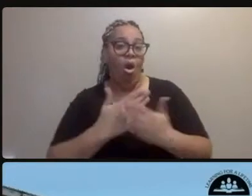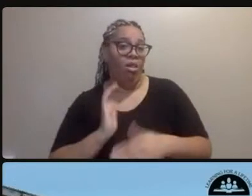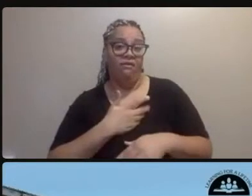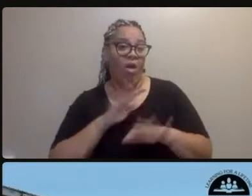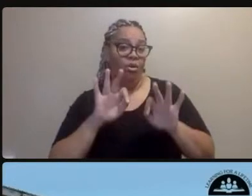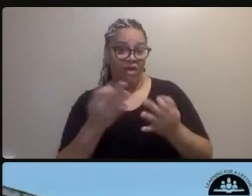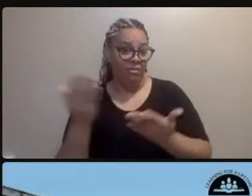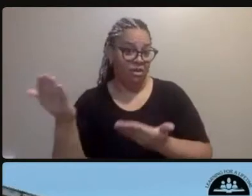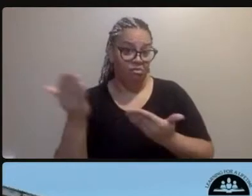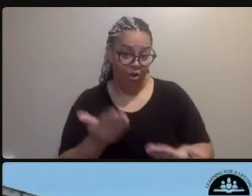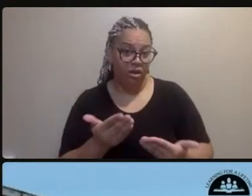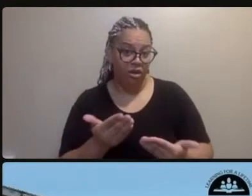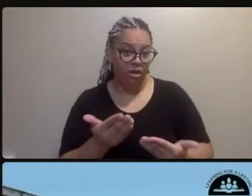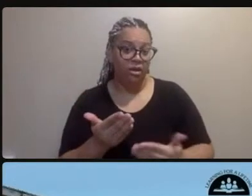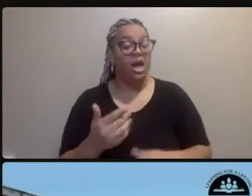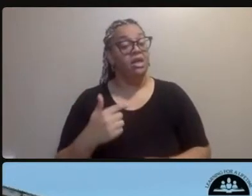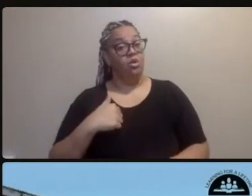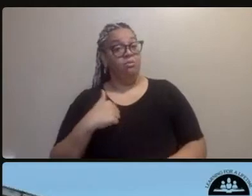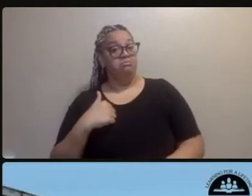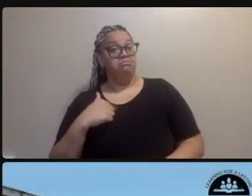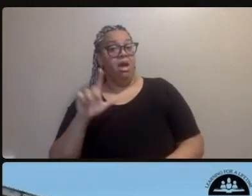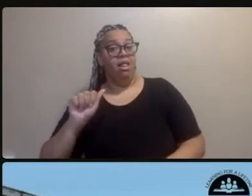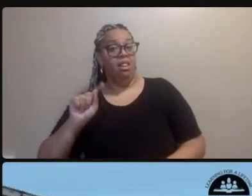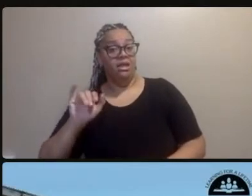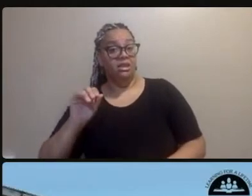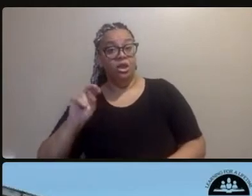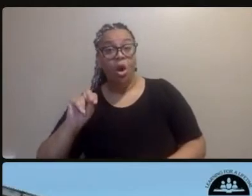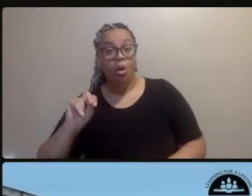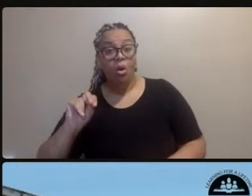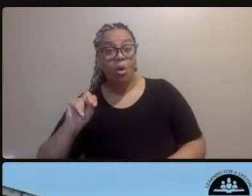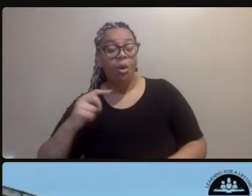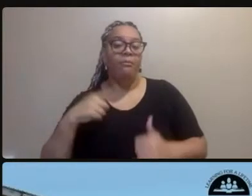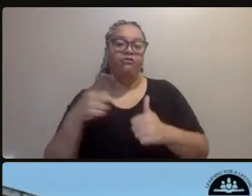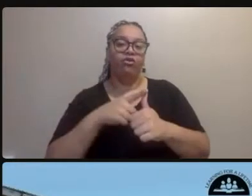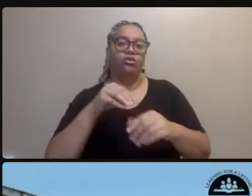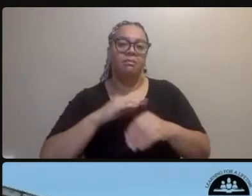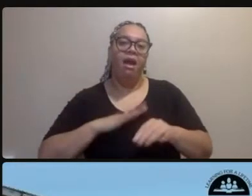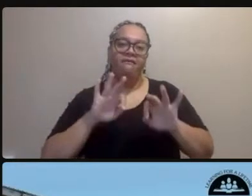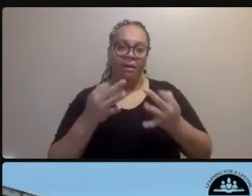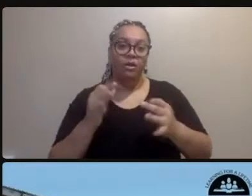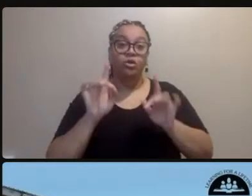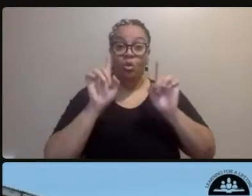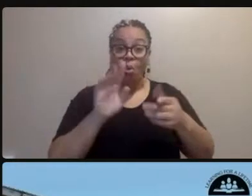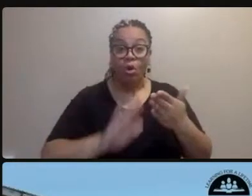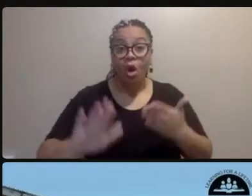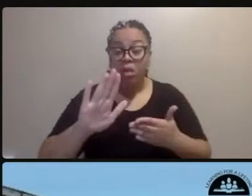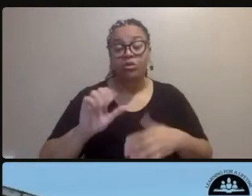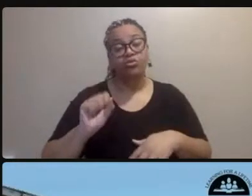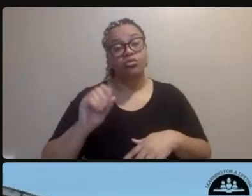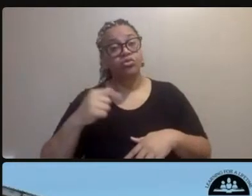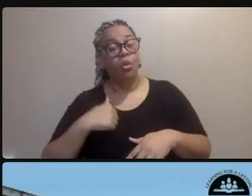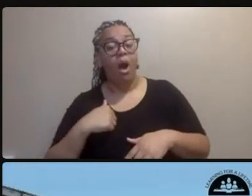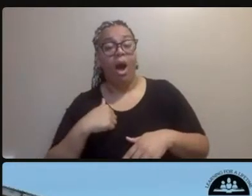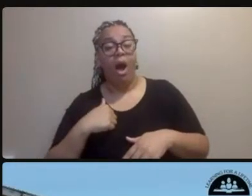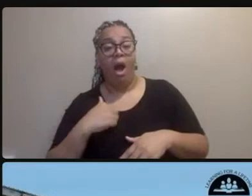PERSPECTIVE FOR THOSE DIFFERENT VALUES THAT ALL OF OUR FAMILIES